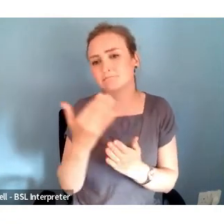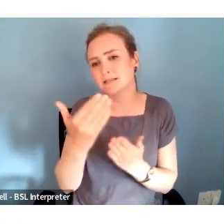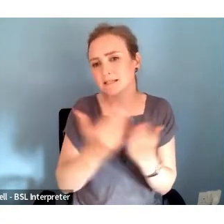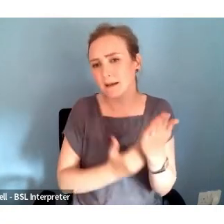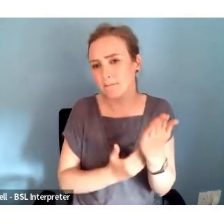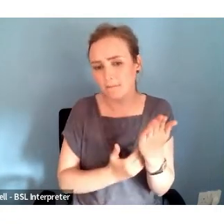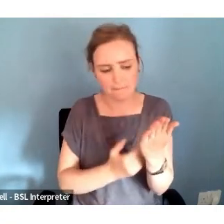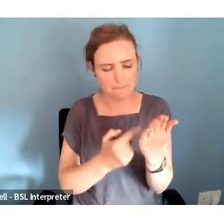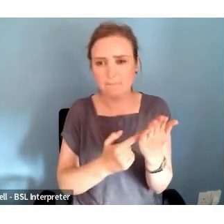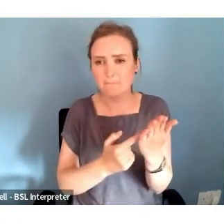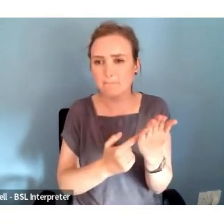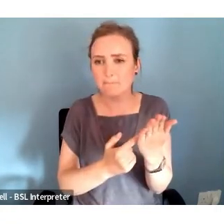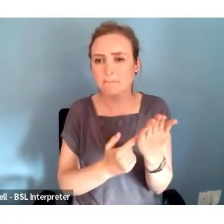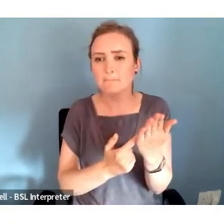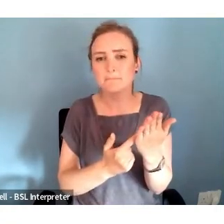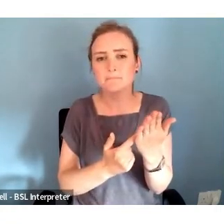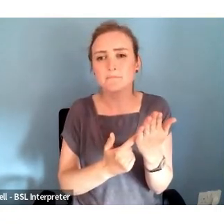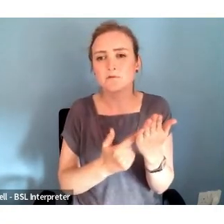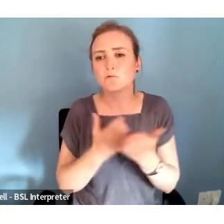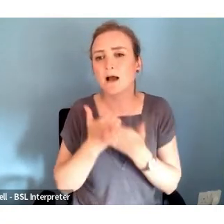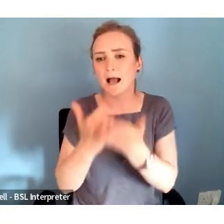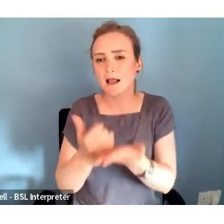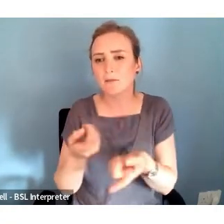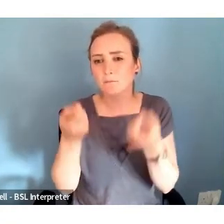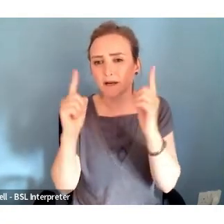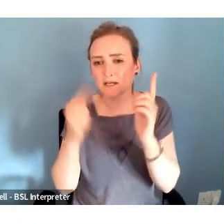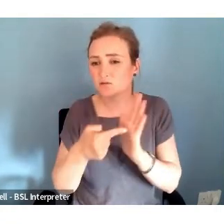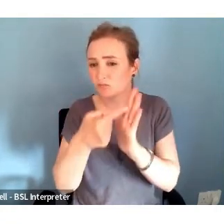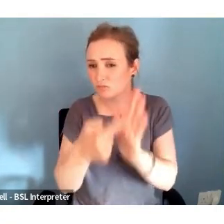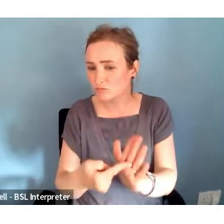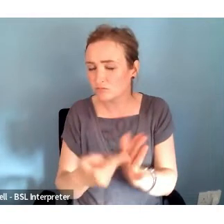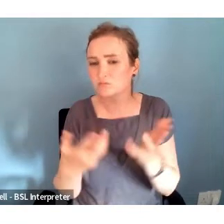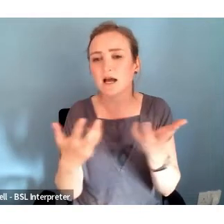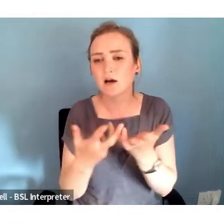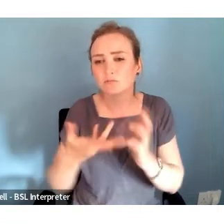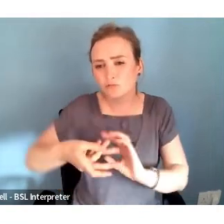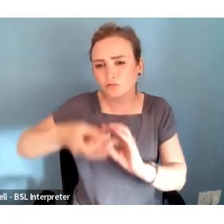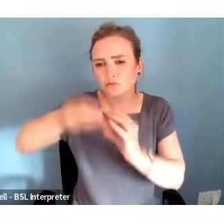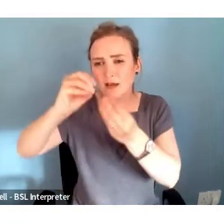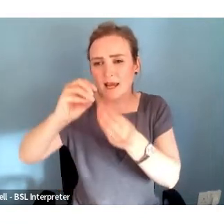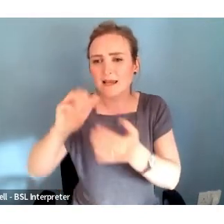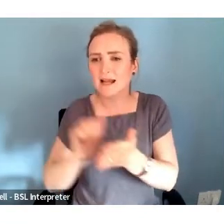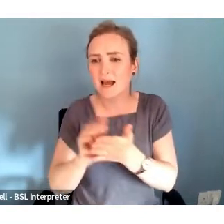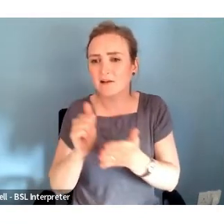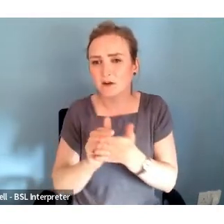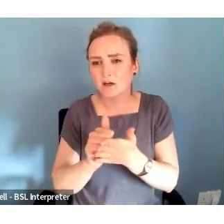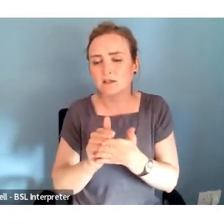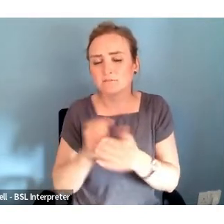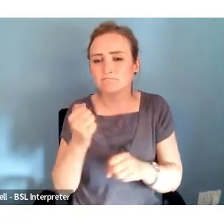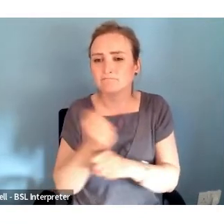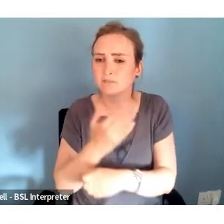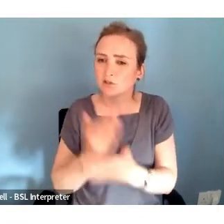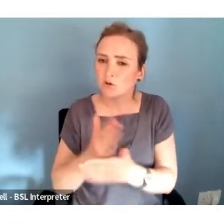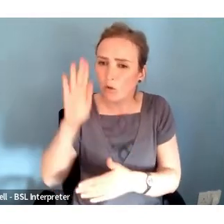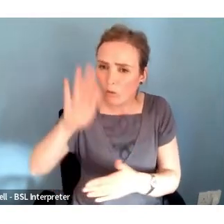adverts. Which is really helpful in terms of making sure it includes all of that relevant information that you talked